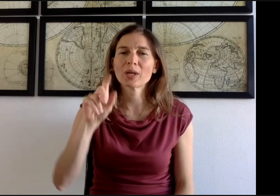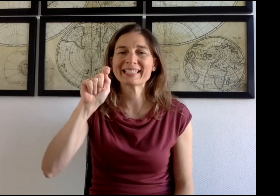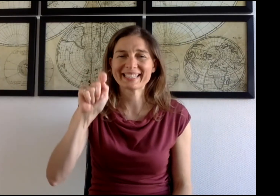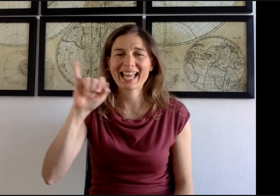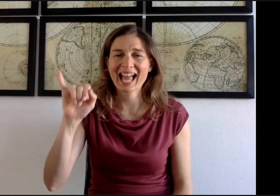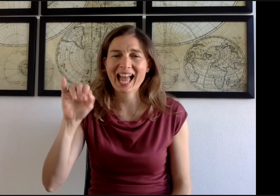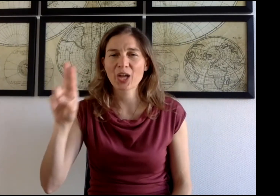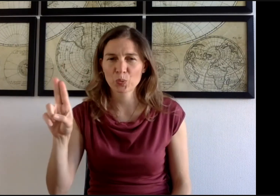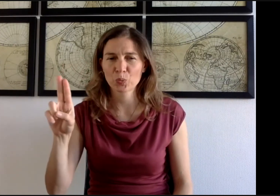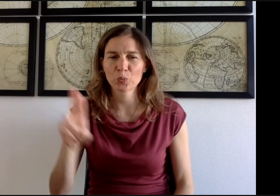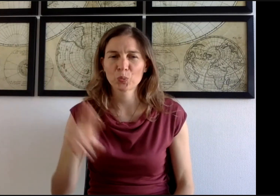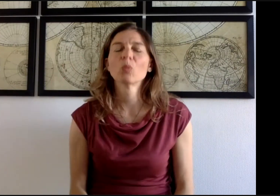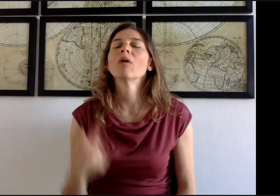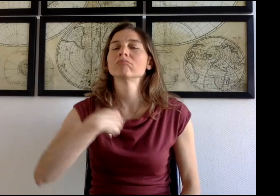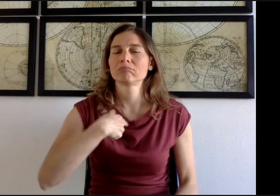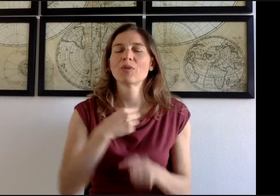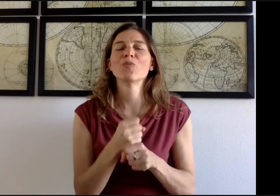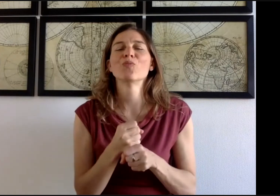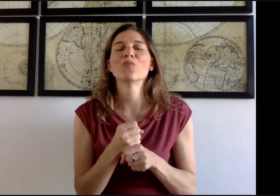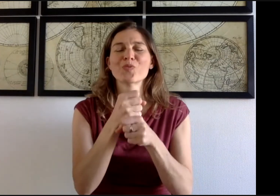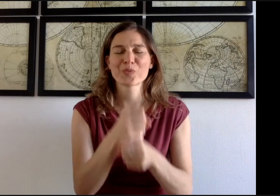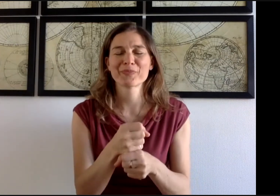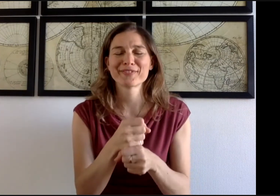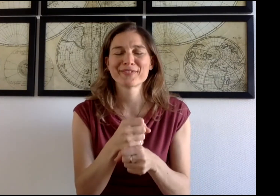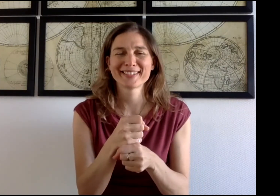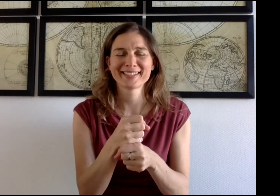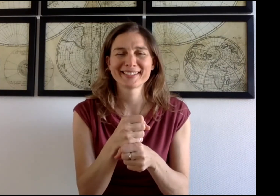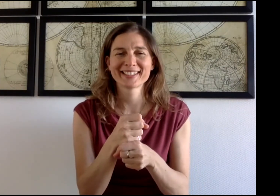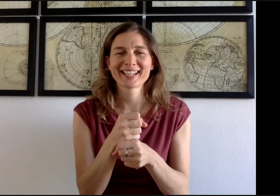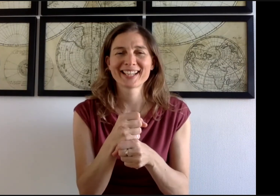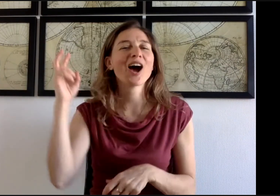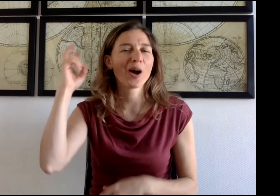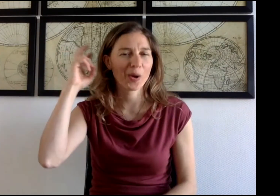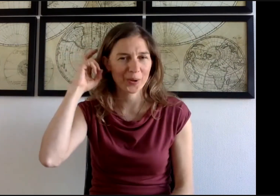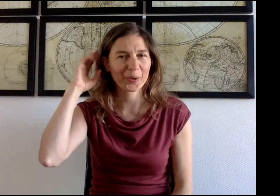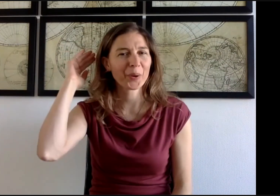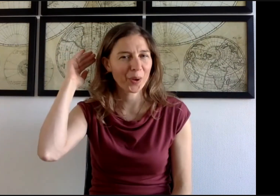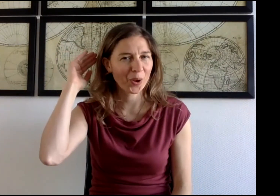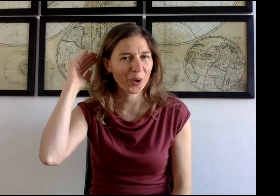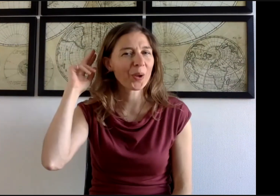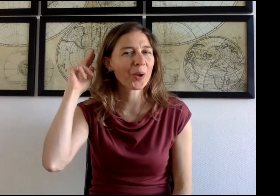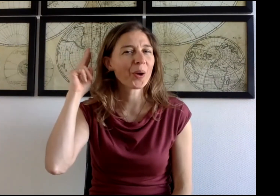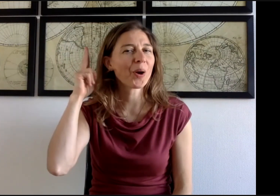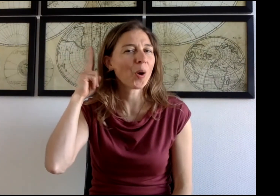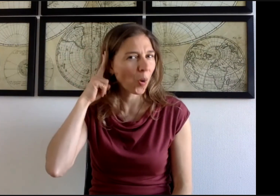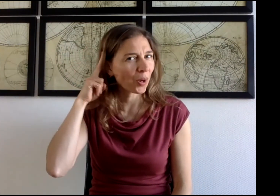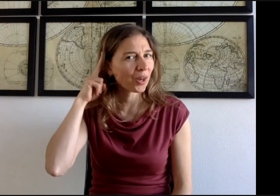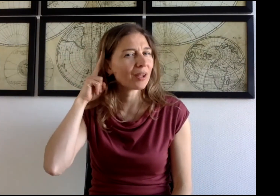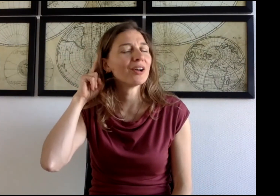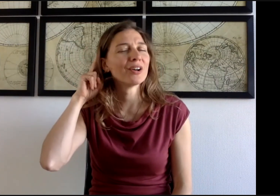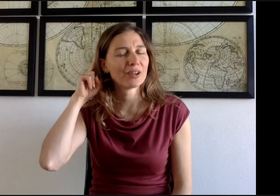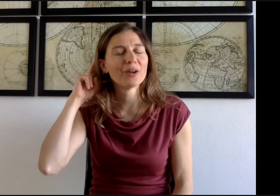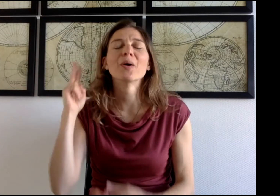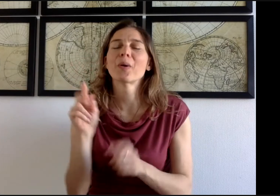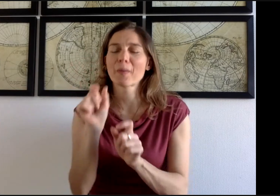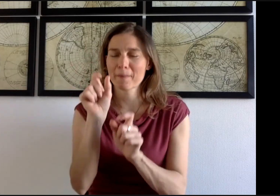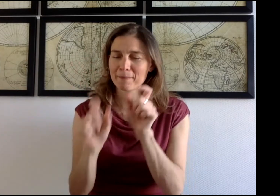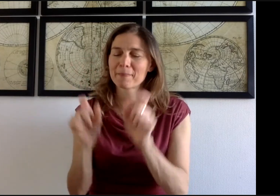I'm representing Cochlear implants users in Europe.